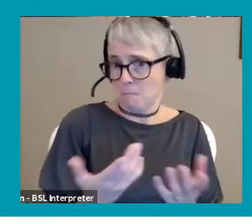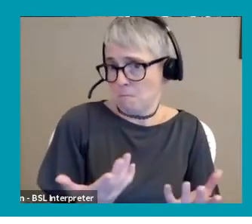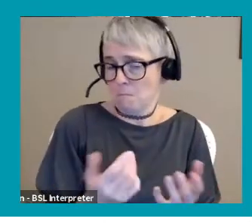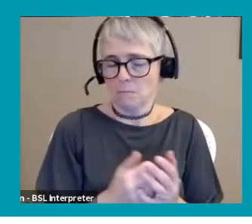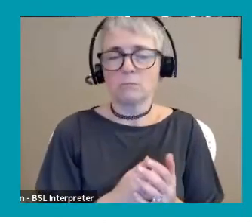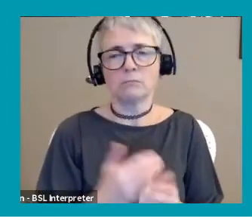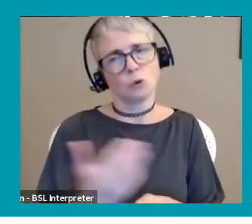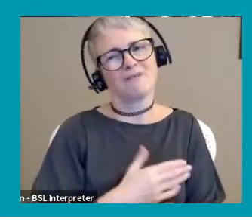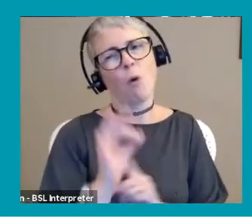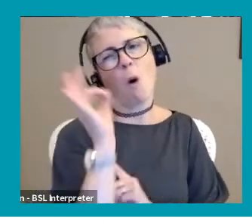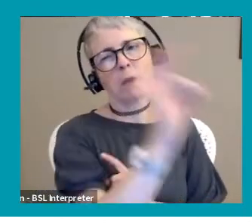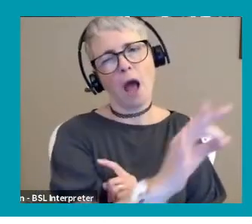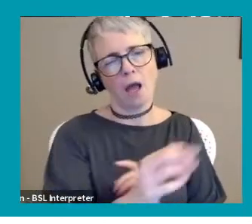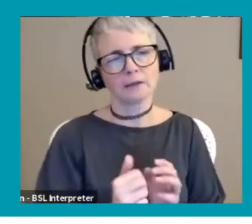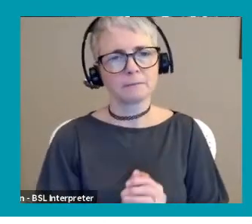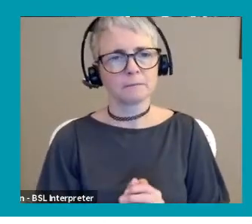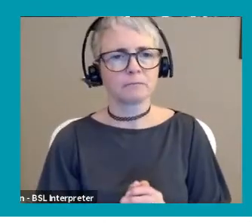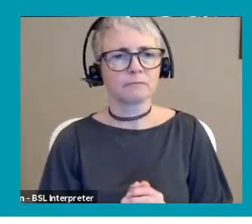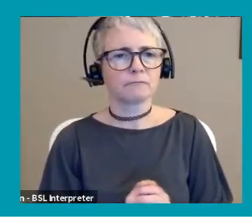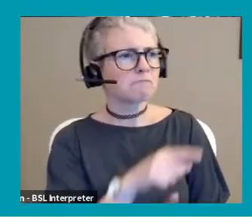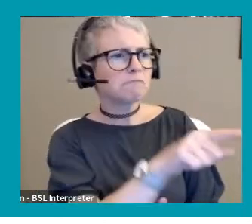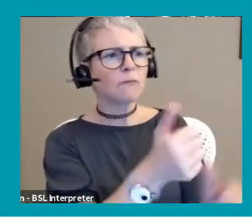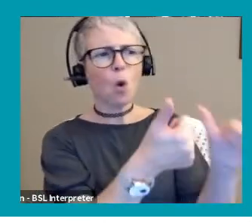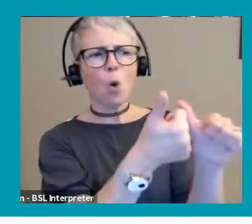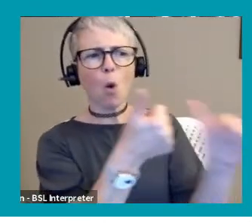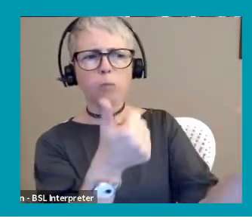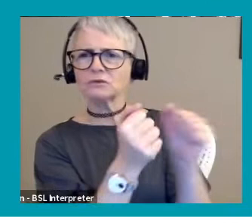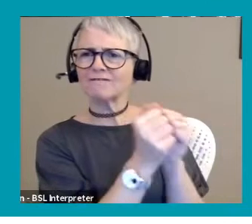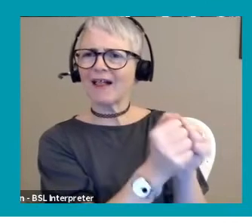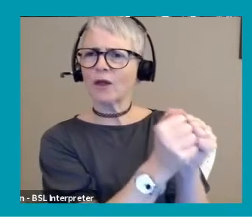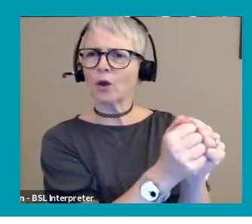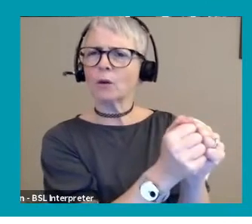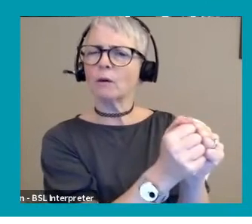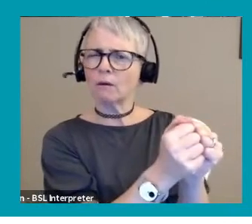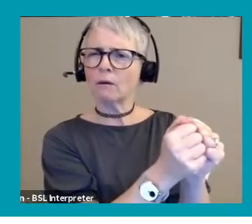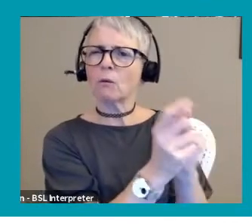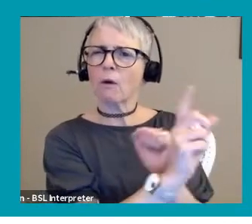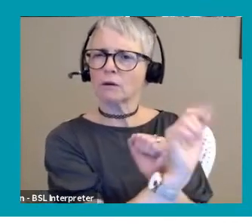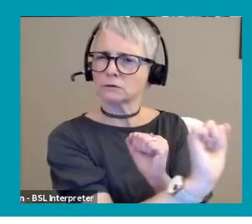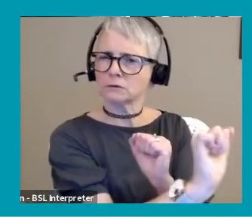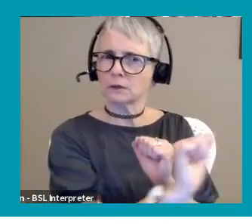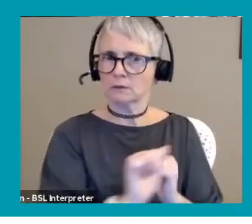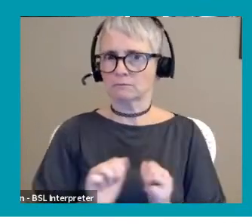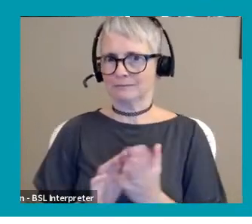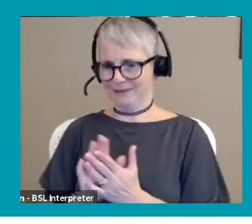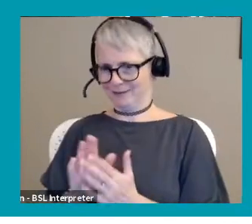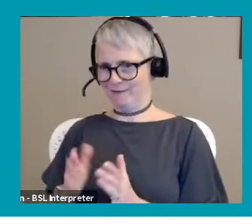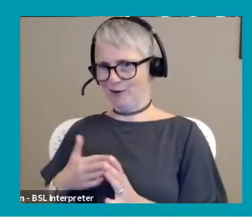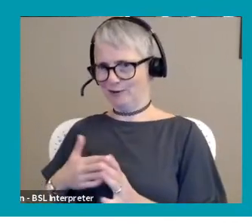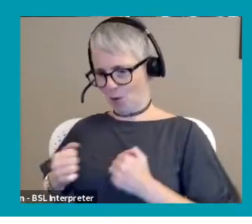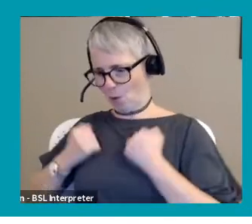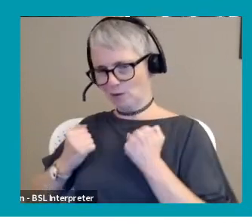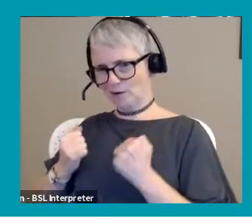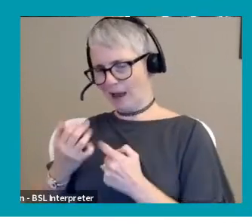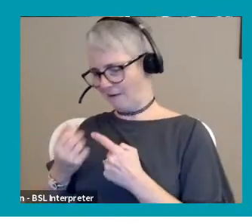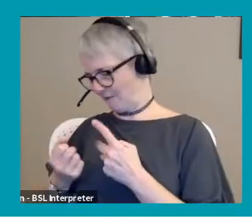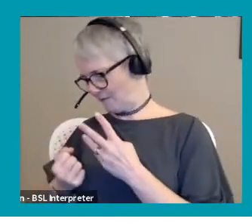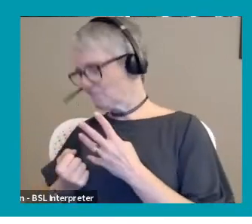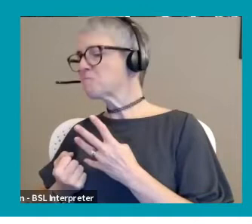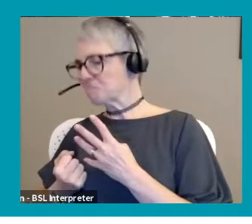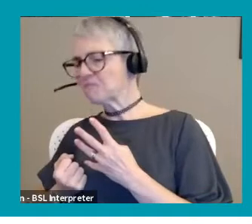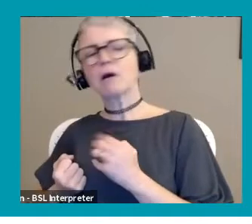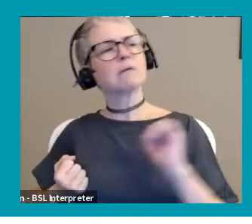So it's important to identify your values and do your research and find